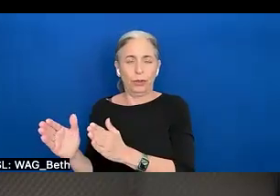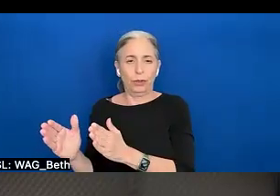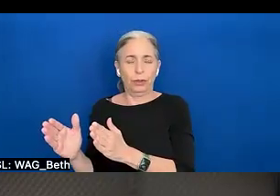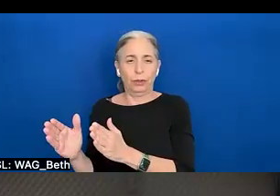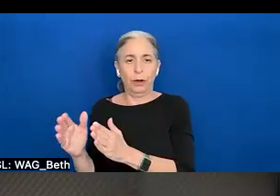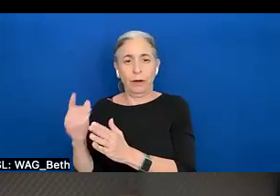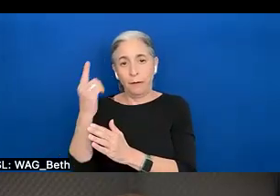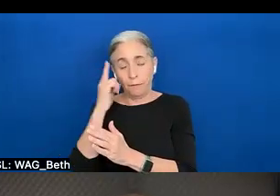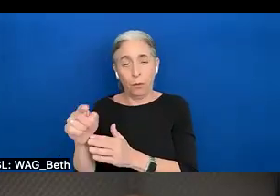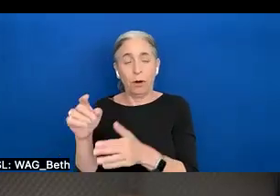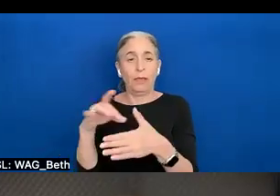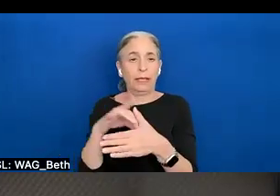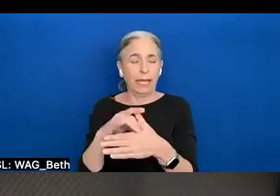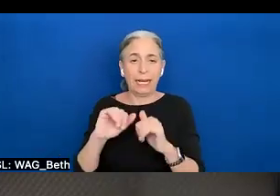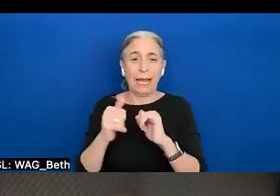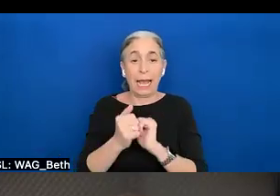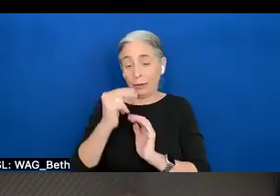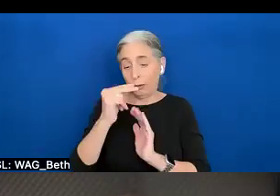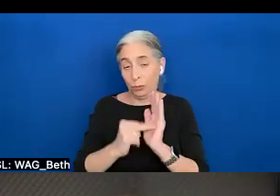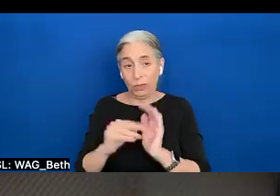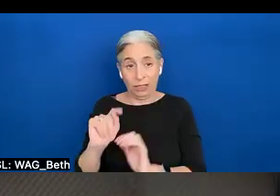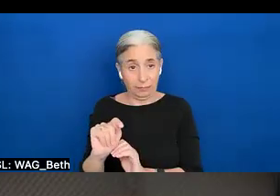content. We choose how to read the content in which order.